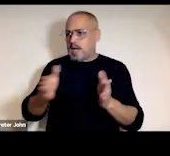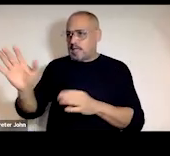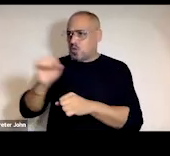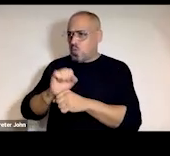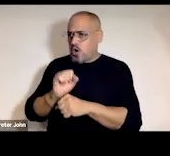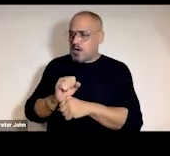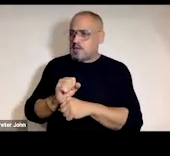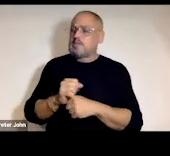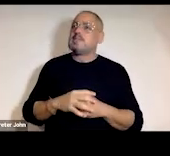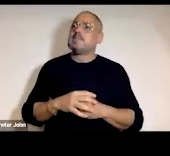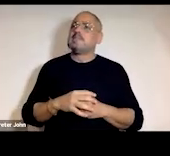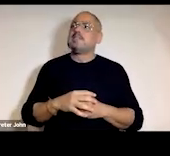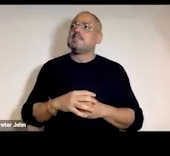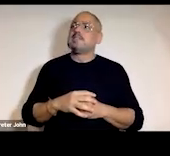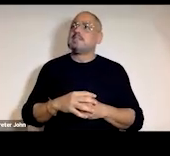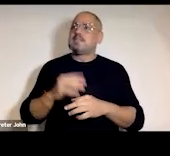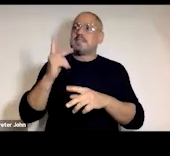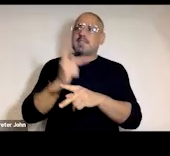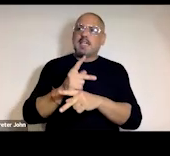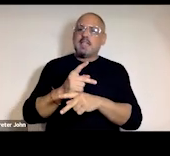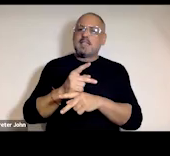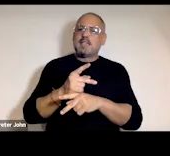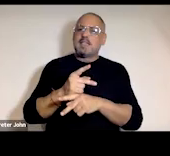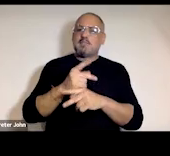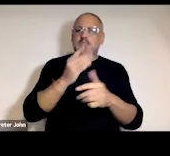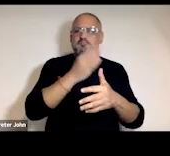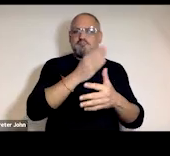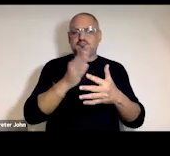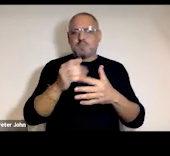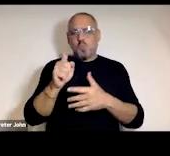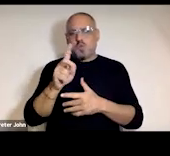and keep them in chronological order when you can,